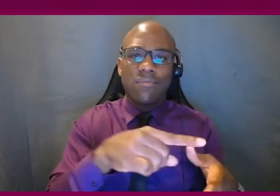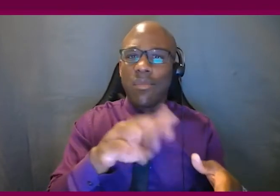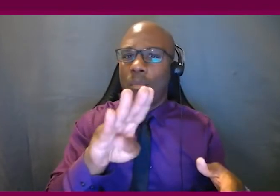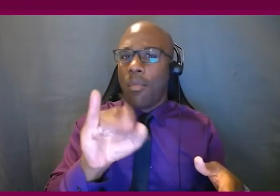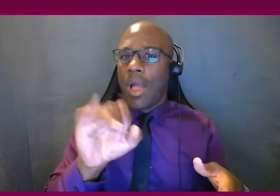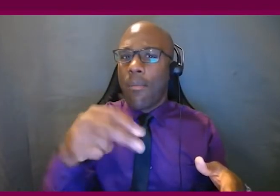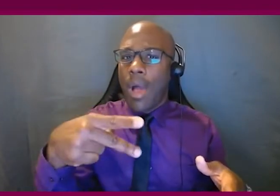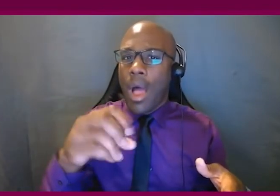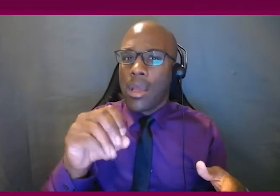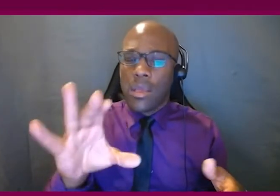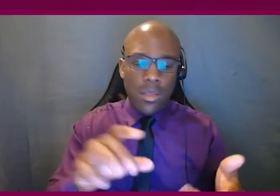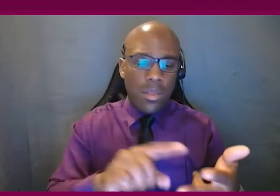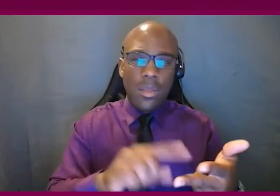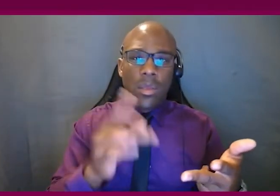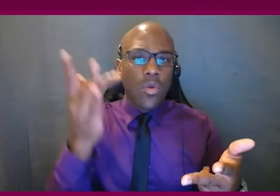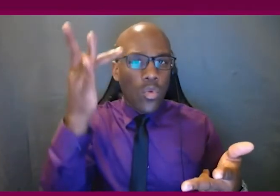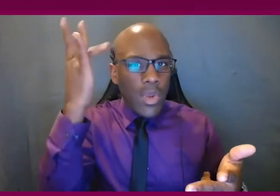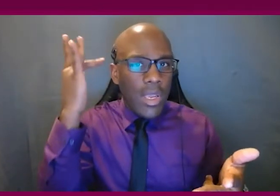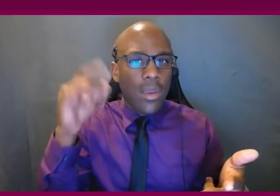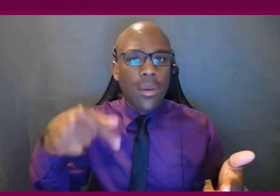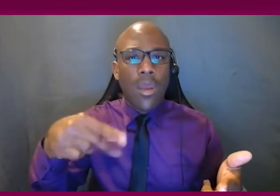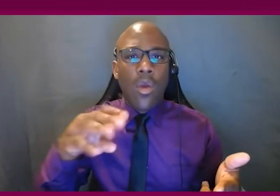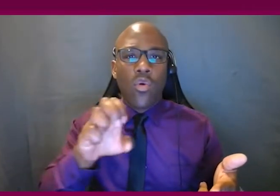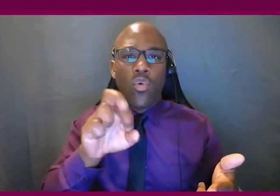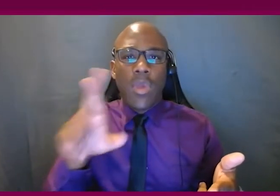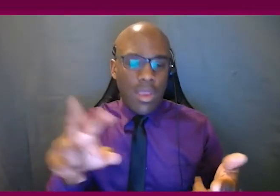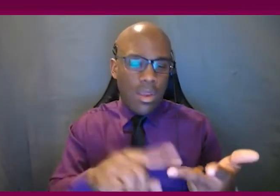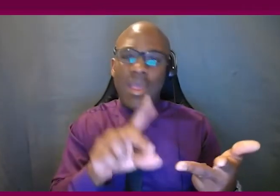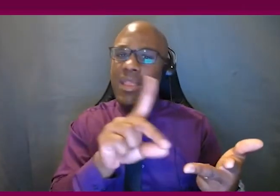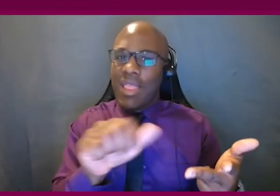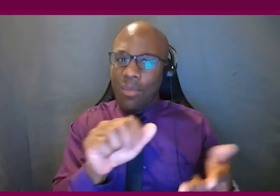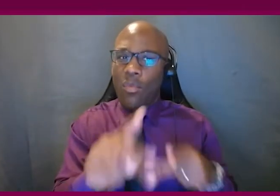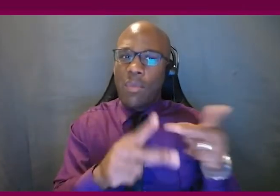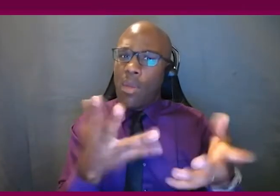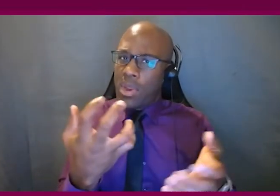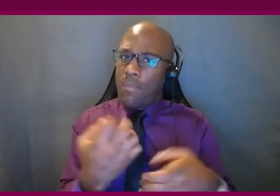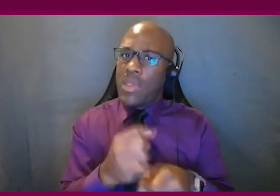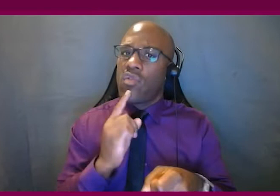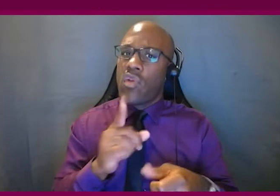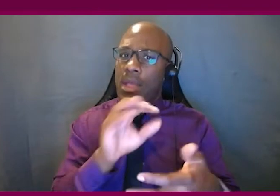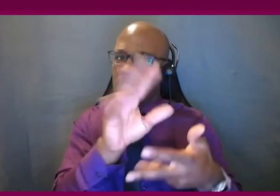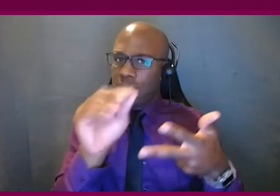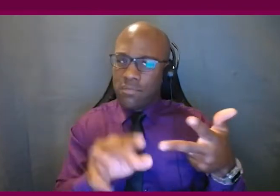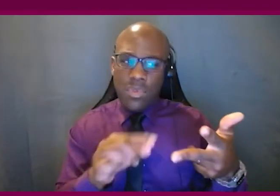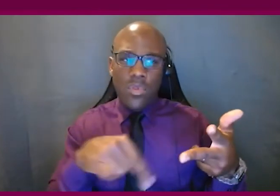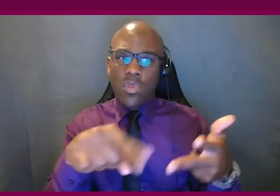framework are not created by me, but I'm certainly inspired by them and know that there are also